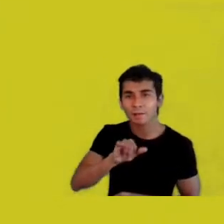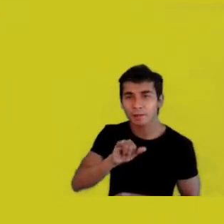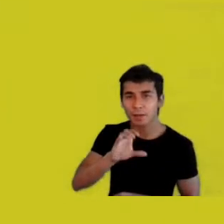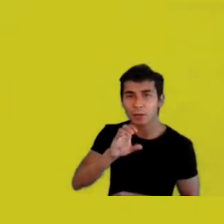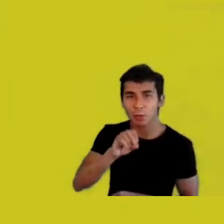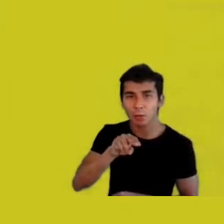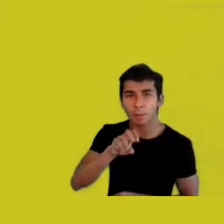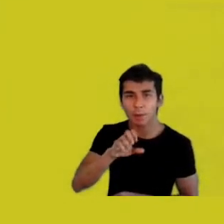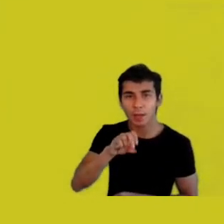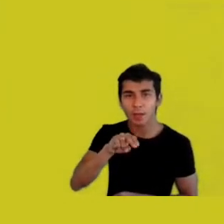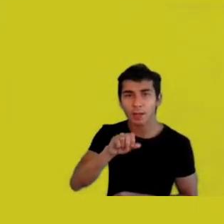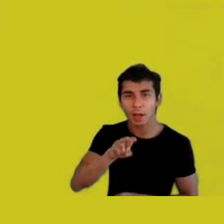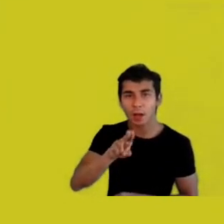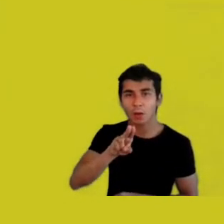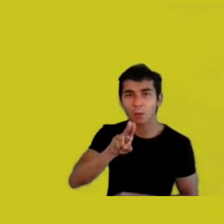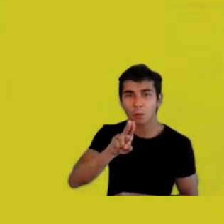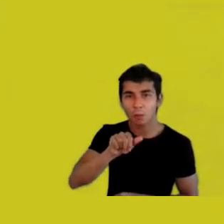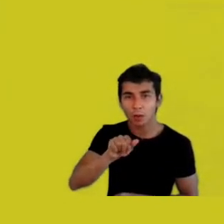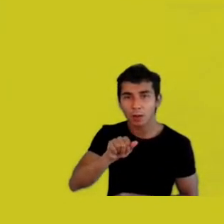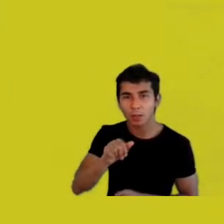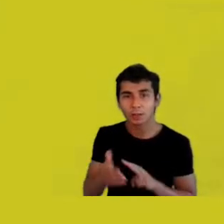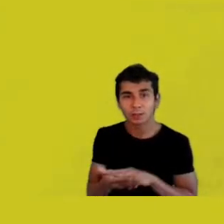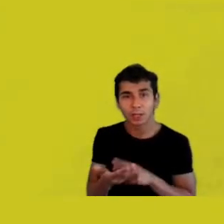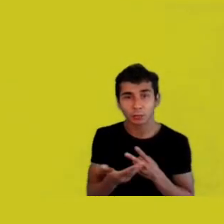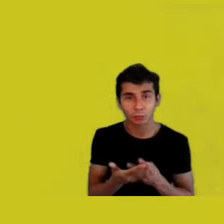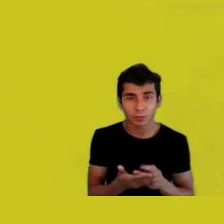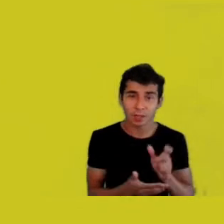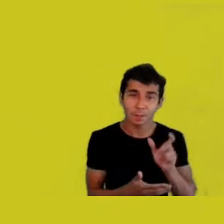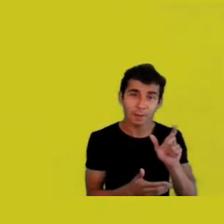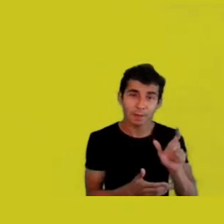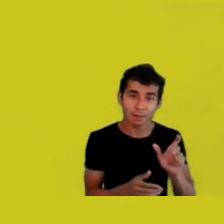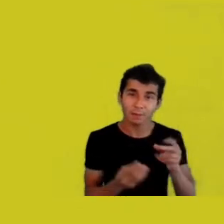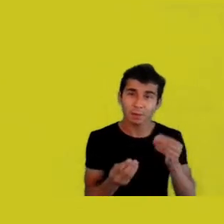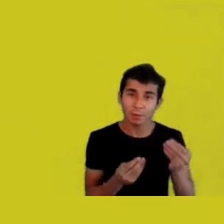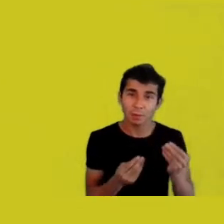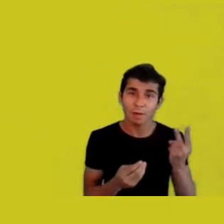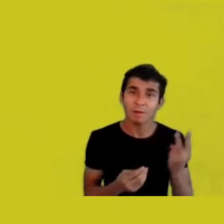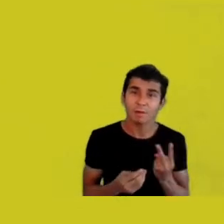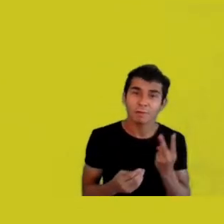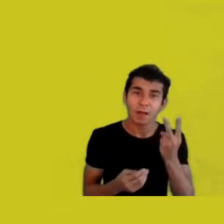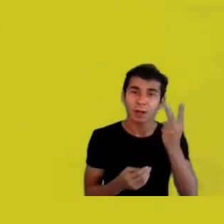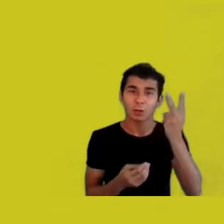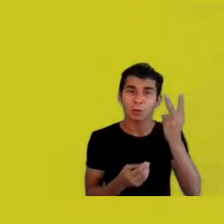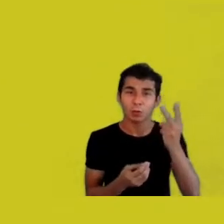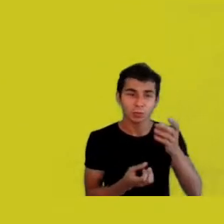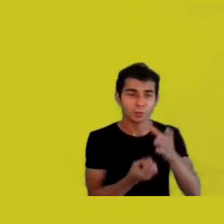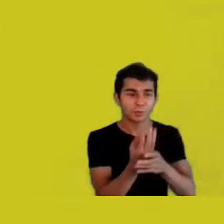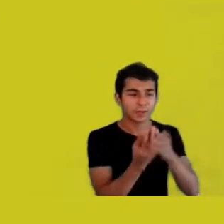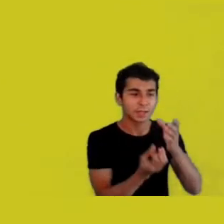translated it as “fertility value”, in their fantastic book “The Falling Sky”.